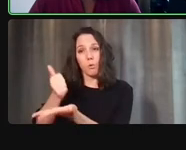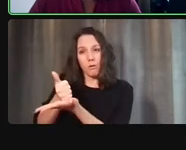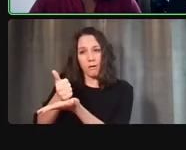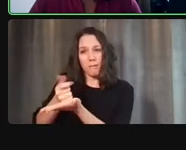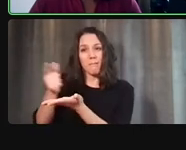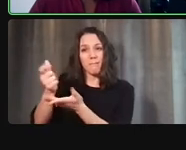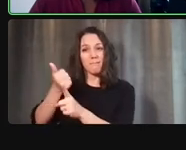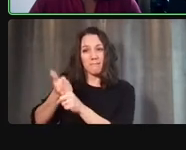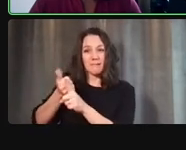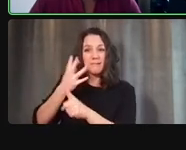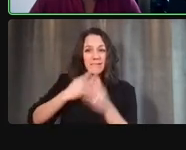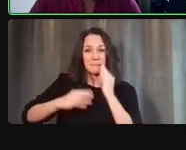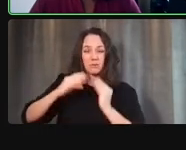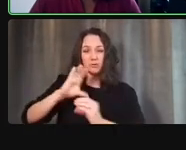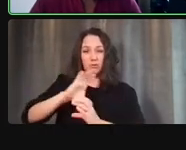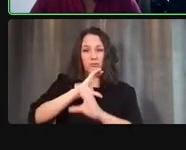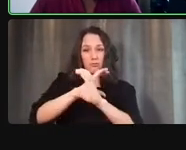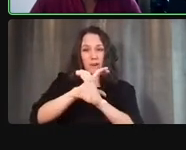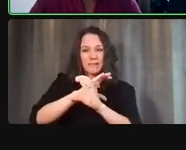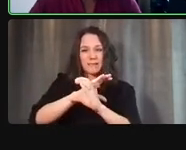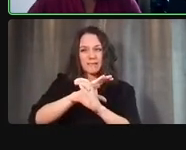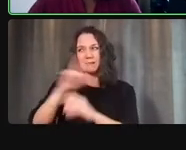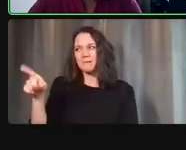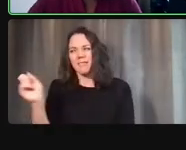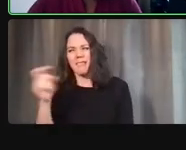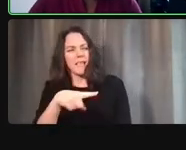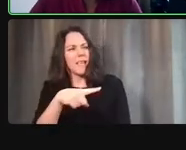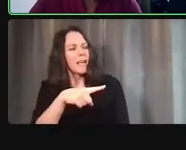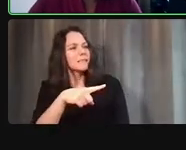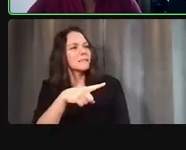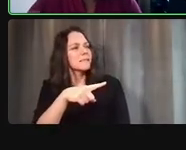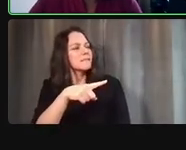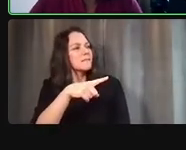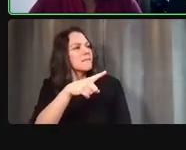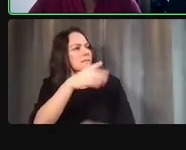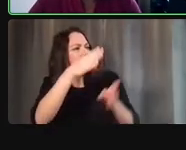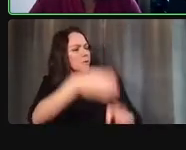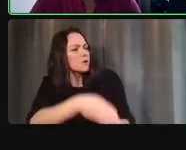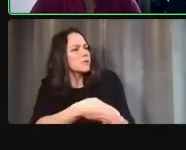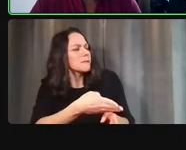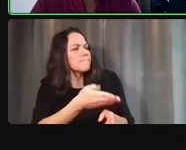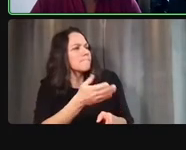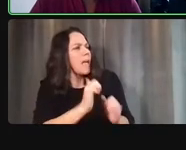And when they asked the individual, where did you find the number? That was part of their questions that they asked.